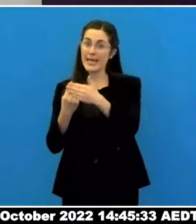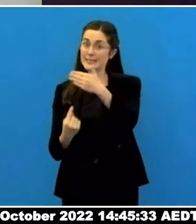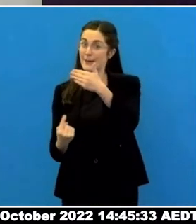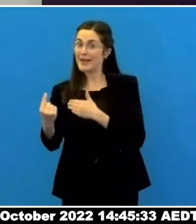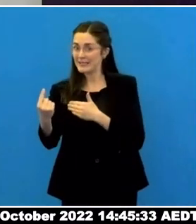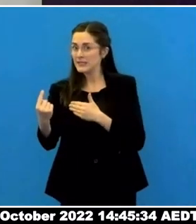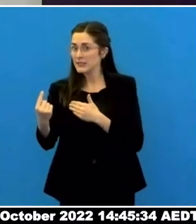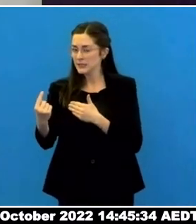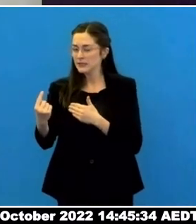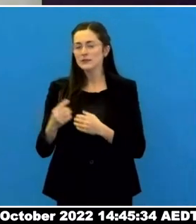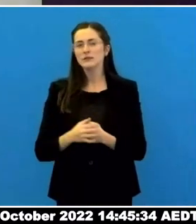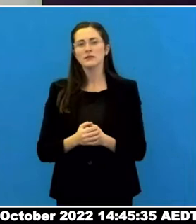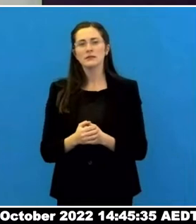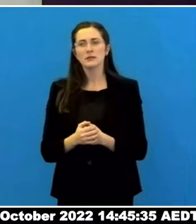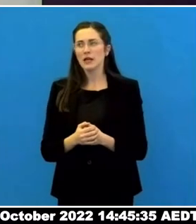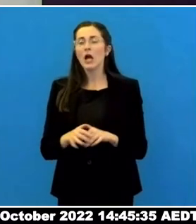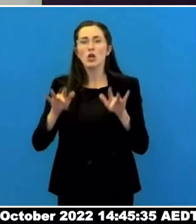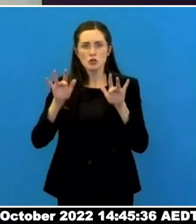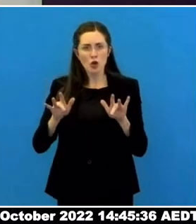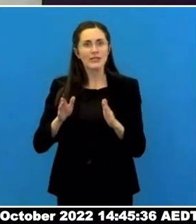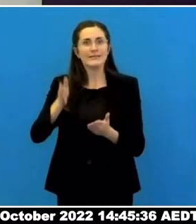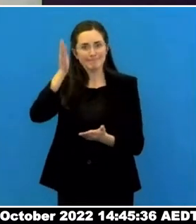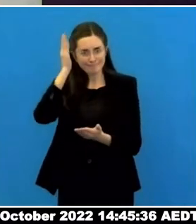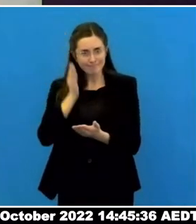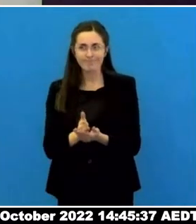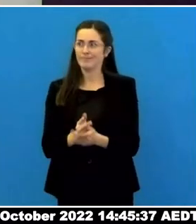but we haven't officially engaged with her